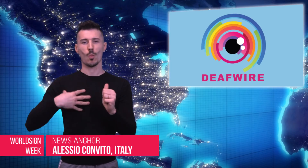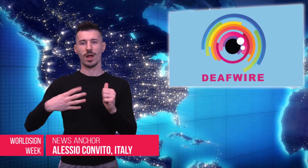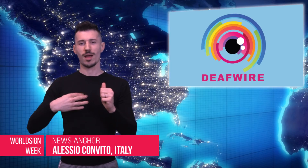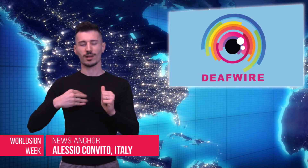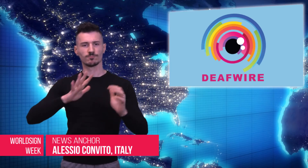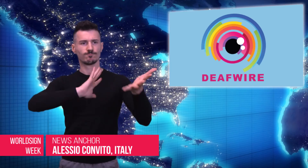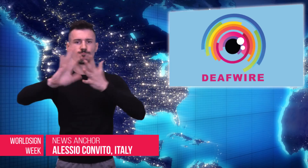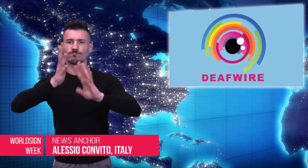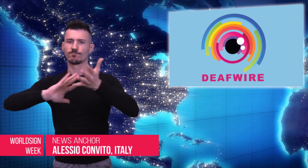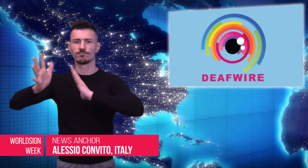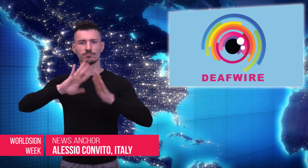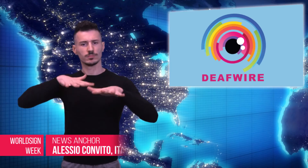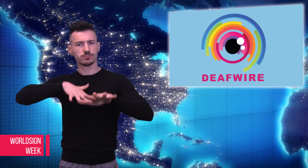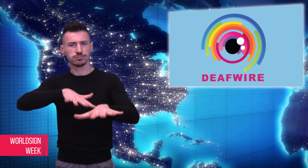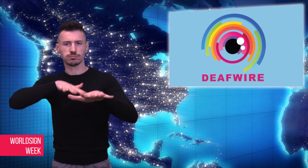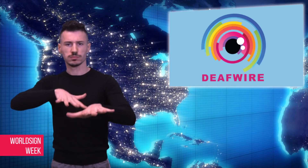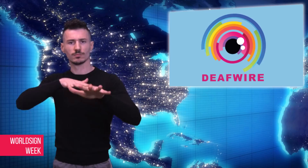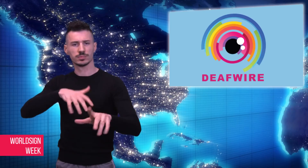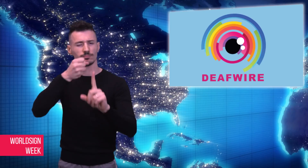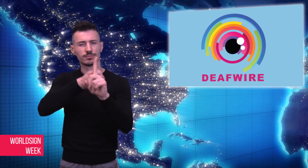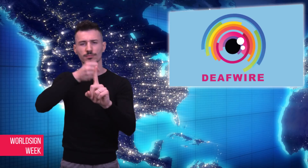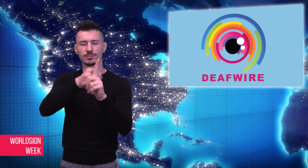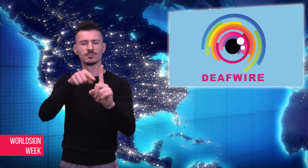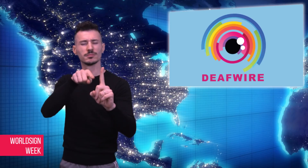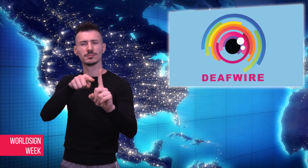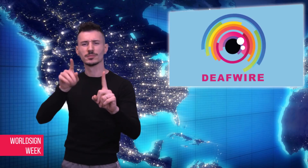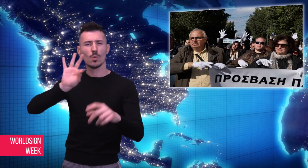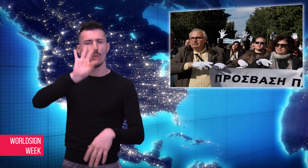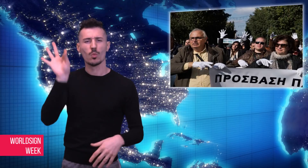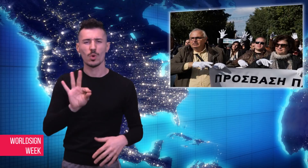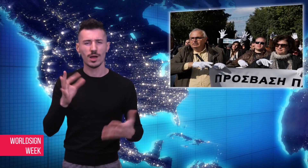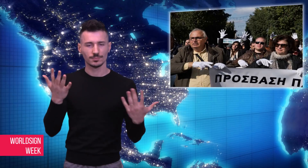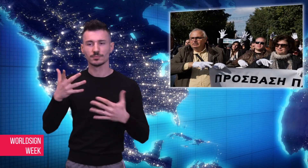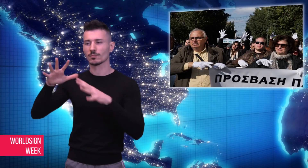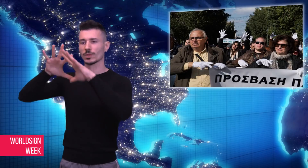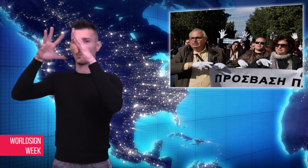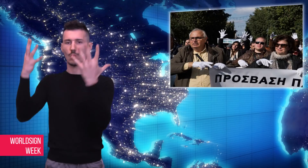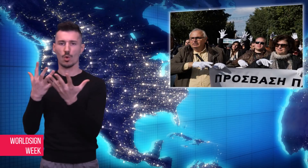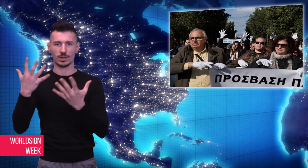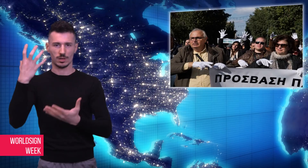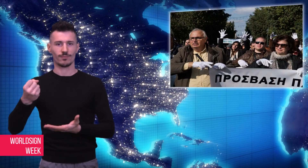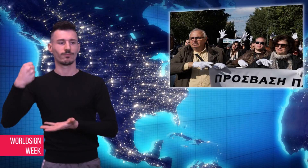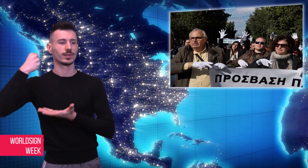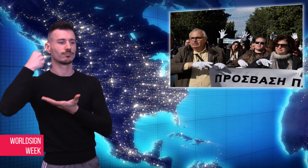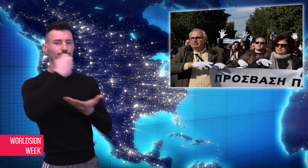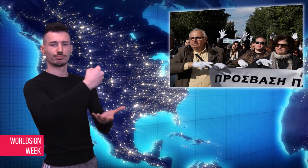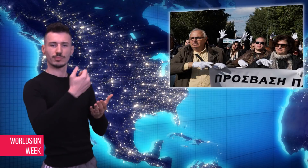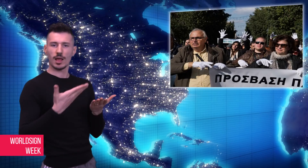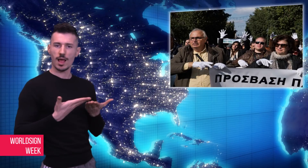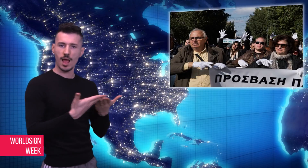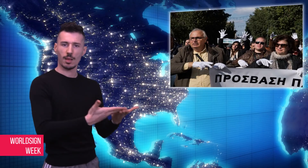with disabilities groups wore white gloves to protest in sign language